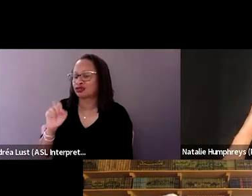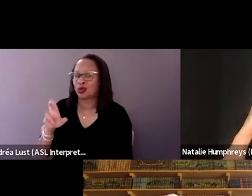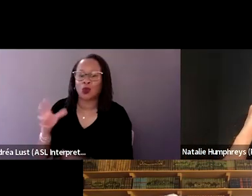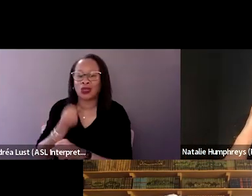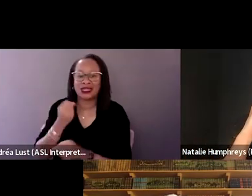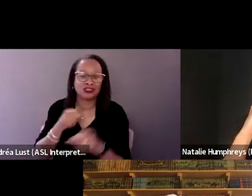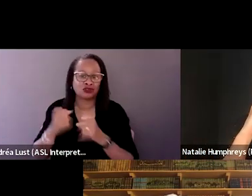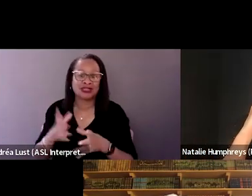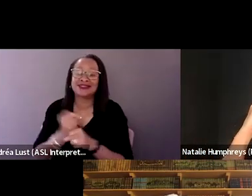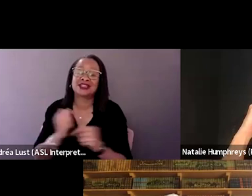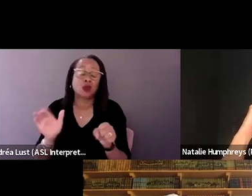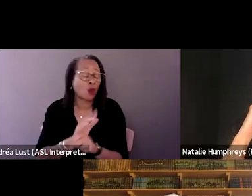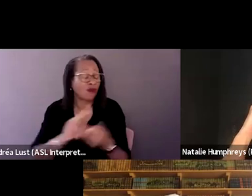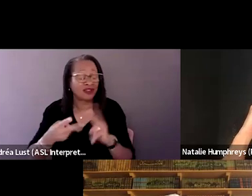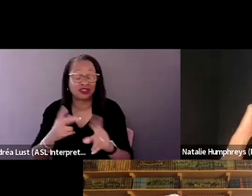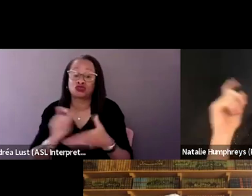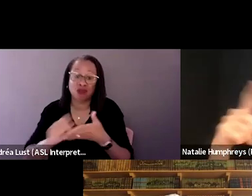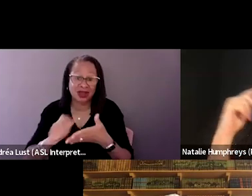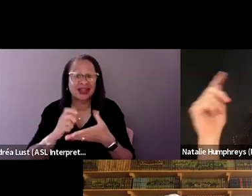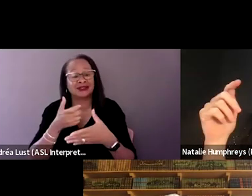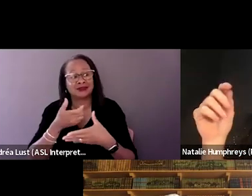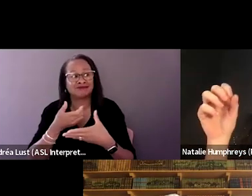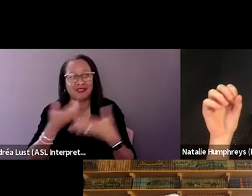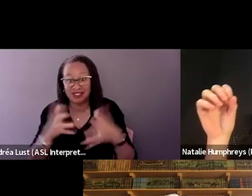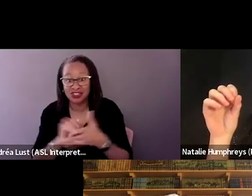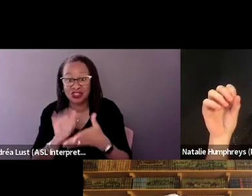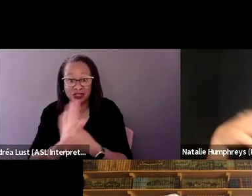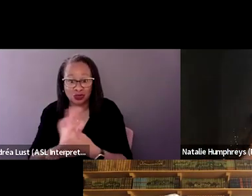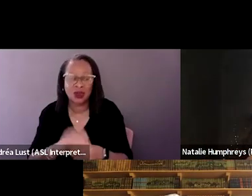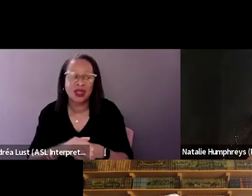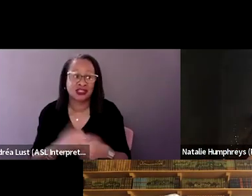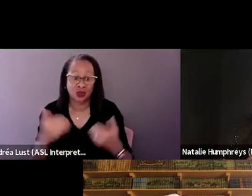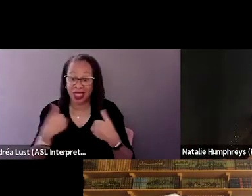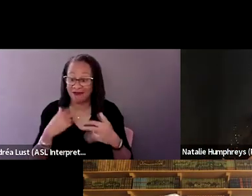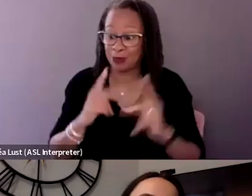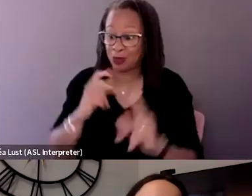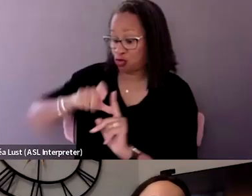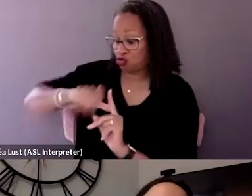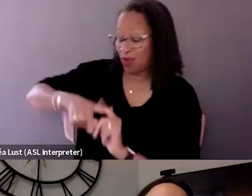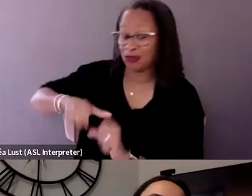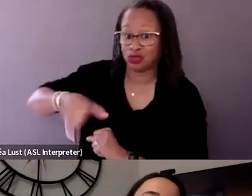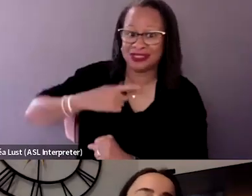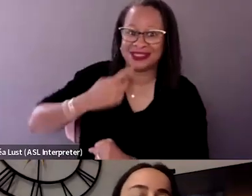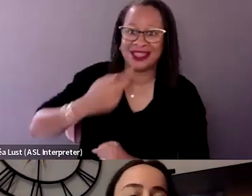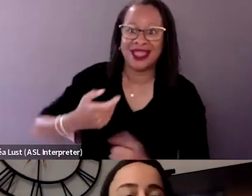to raise that story. So having people around you is a really good idea. Don't be proud and think, oh it's me, I must do it all myself.